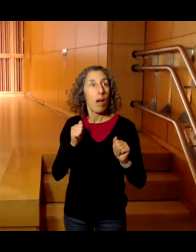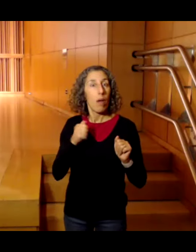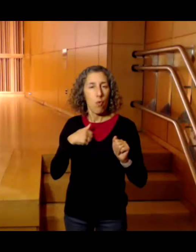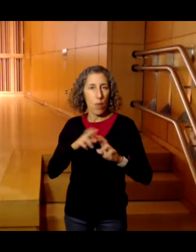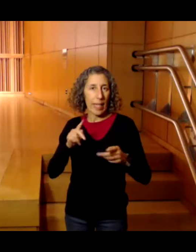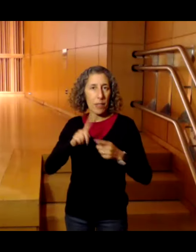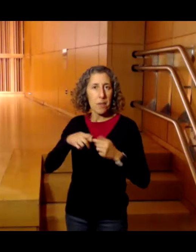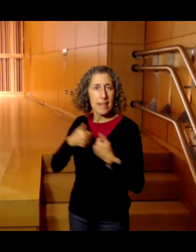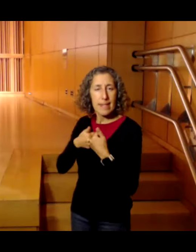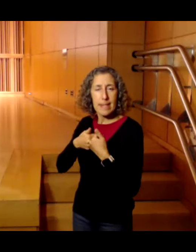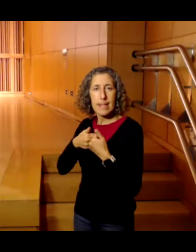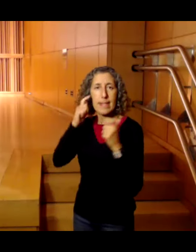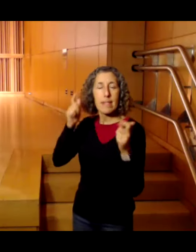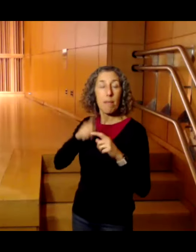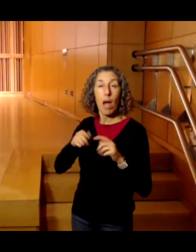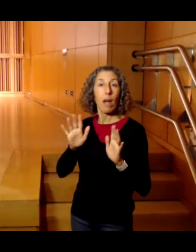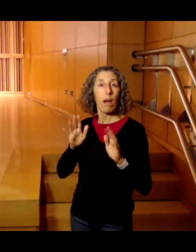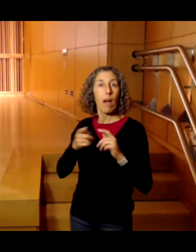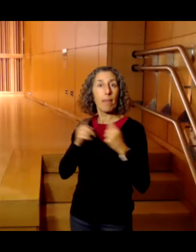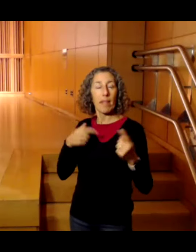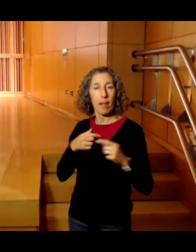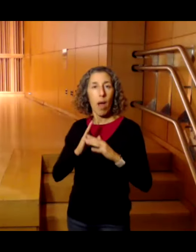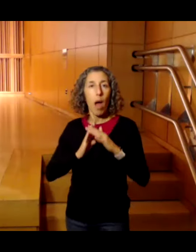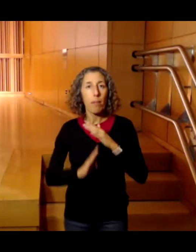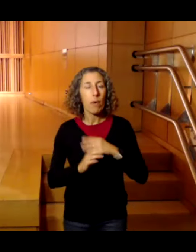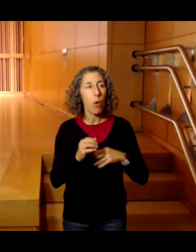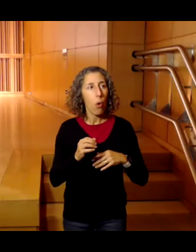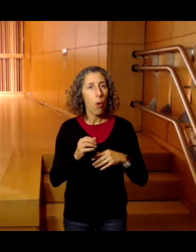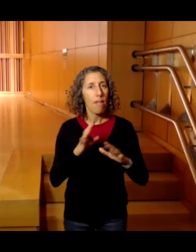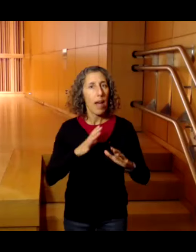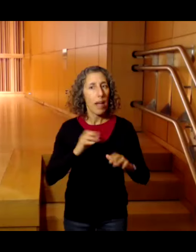It meant I could actually listen to what he was counseling.